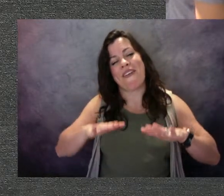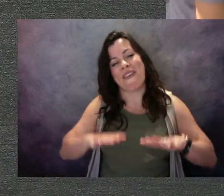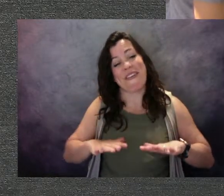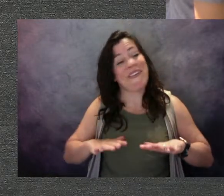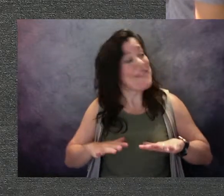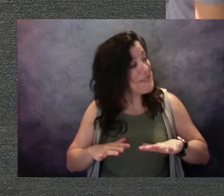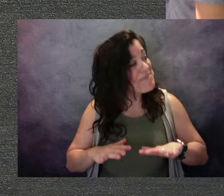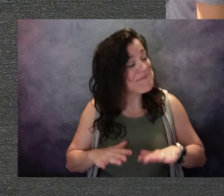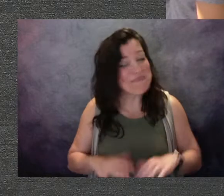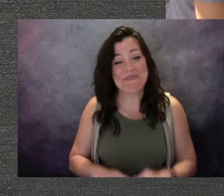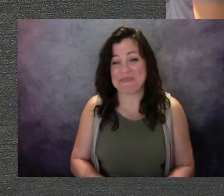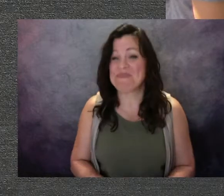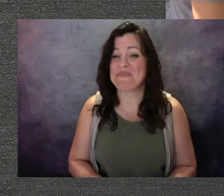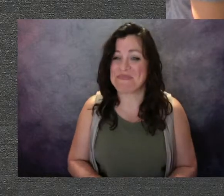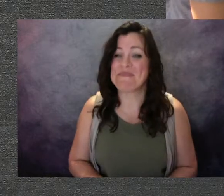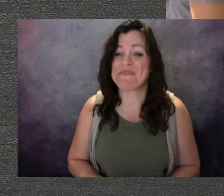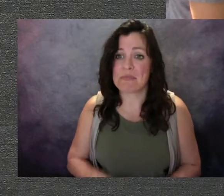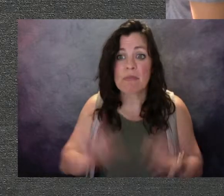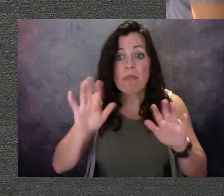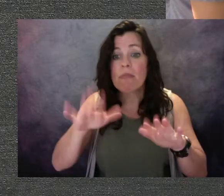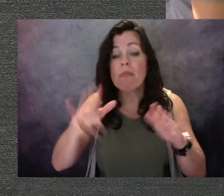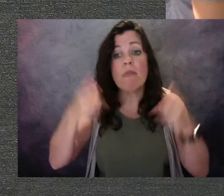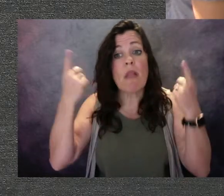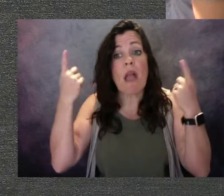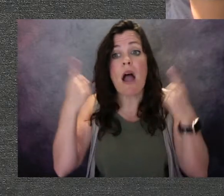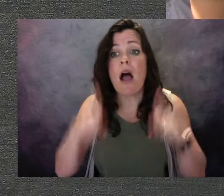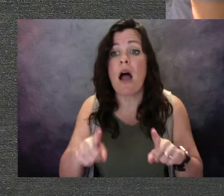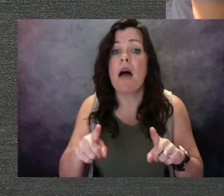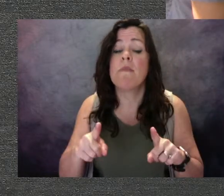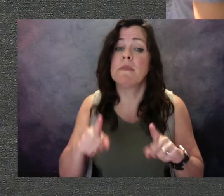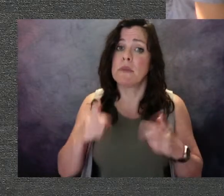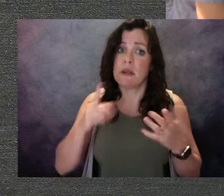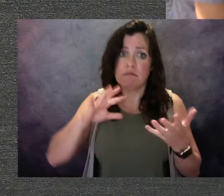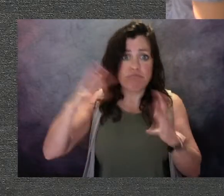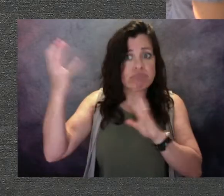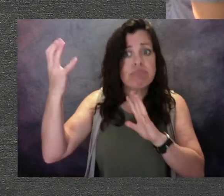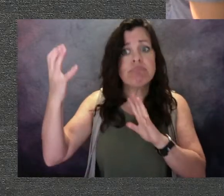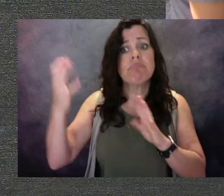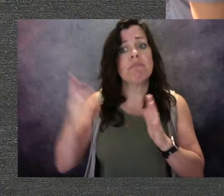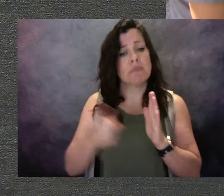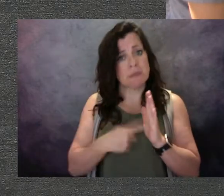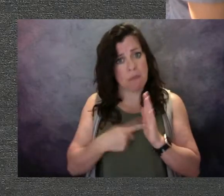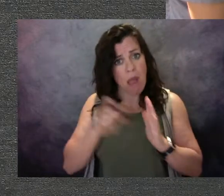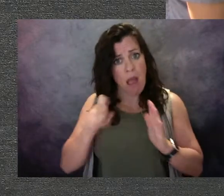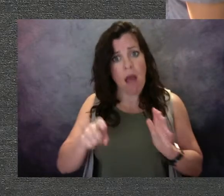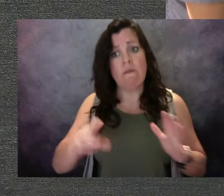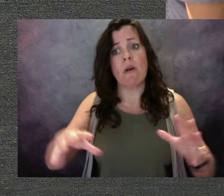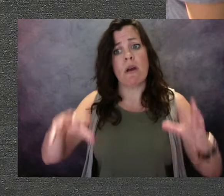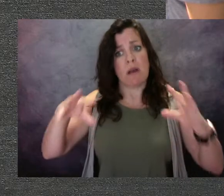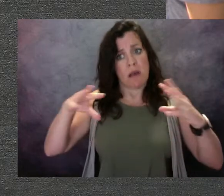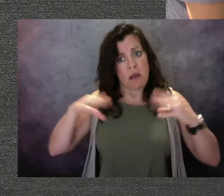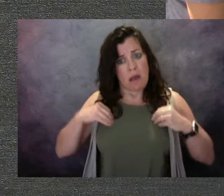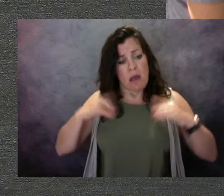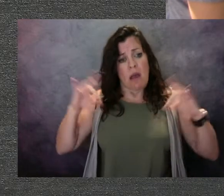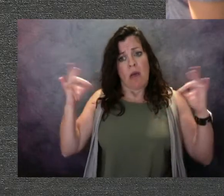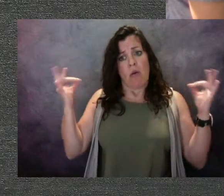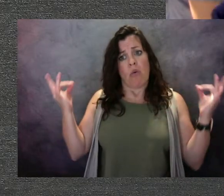It makes it easier to accept things that happen and stop wishing for things in your life to be different. Like when you don't win a game.